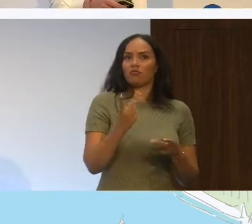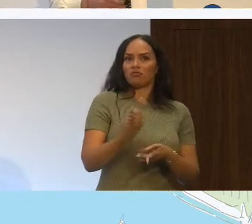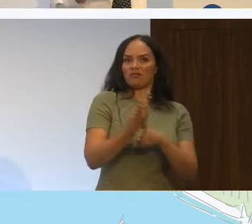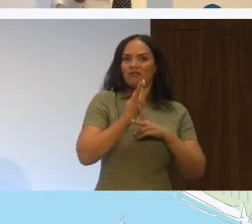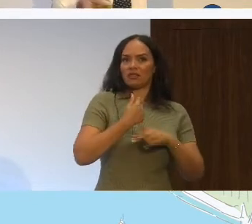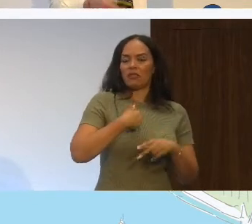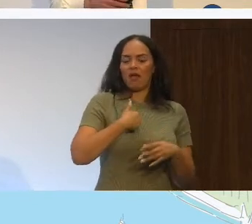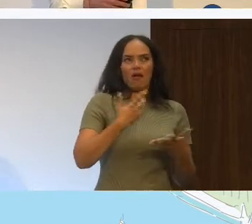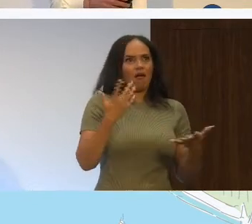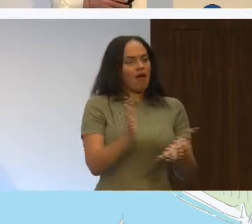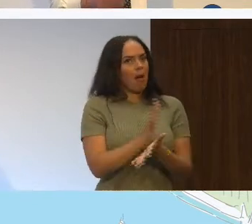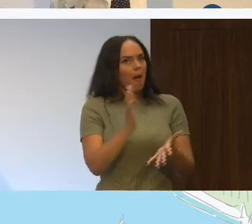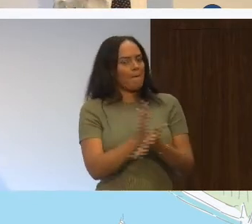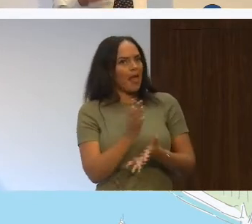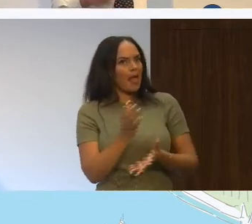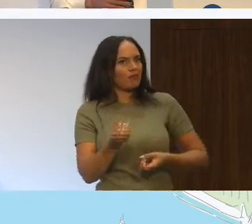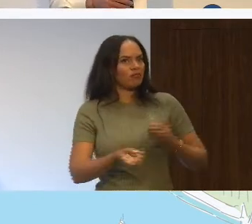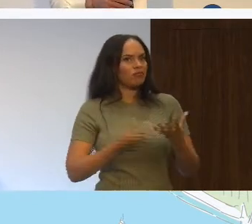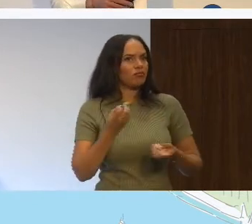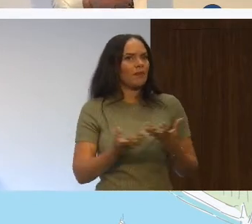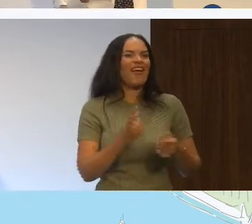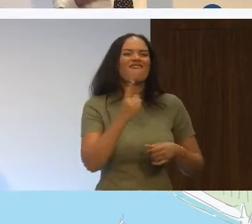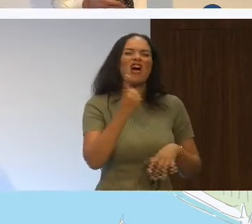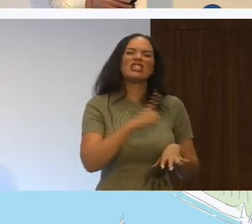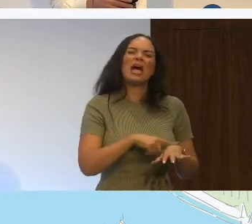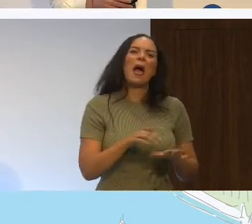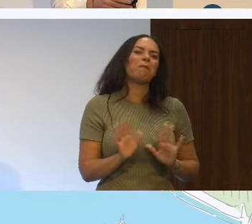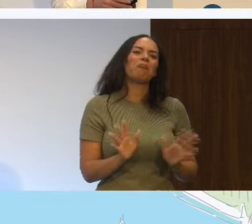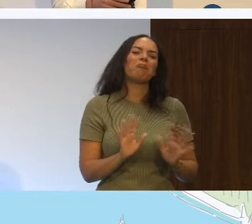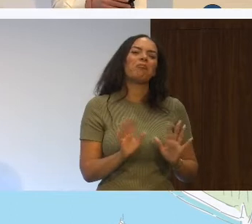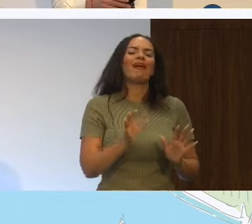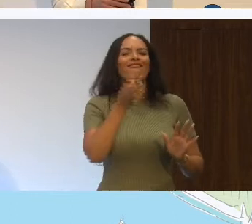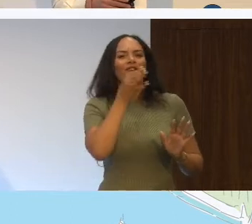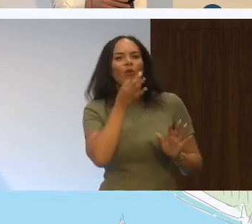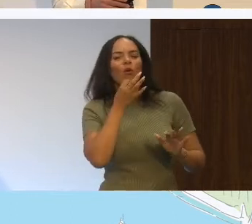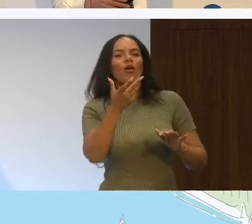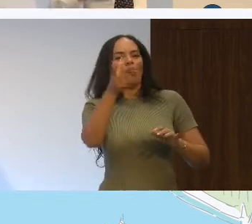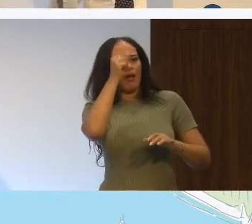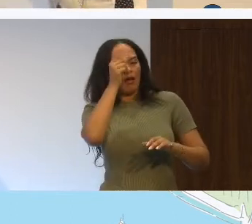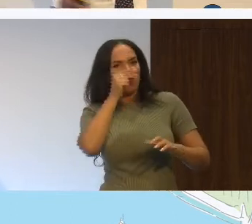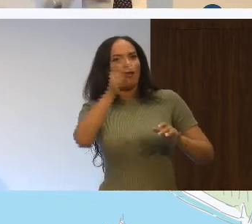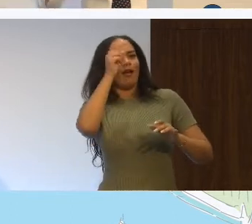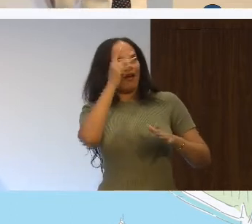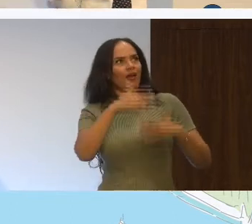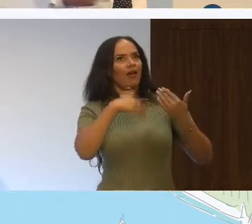They're quite happy because it works often than what first time. So you have to give it a couple of goes. But that tends to be a cumulative effect.